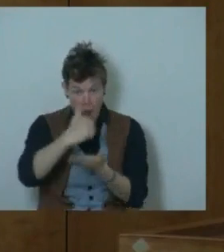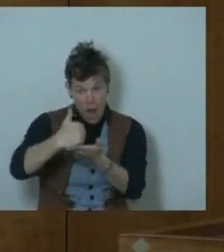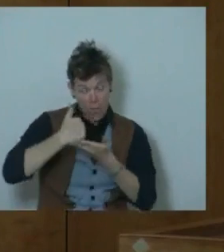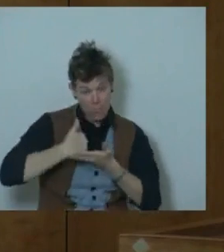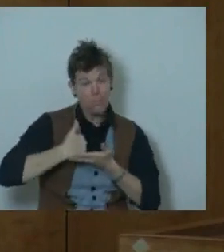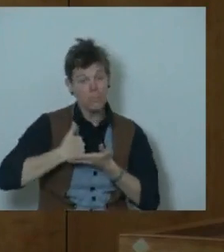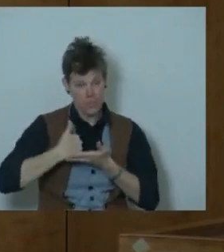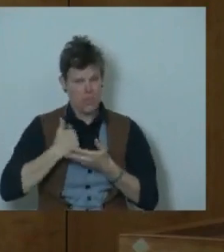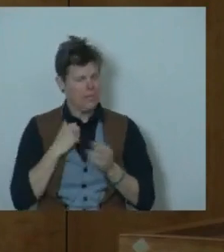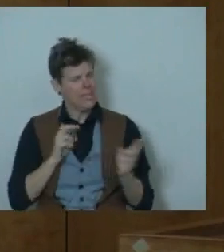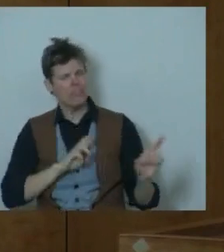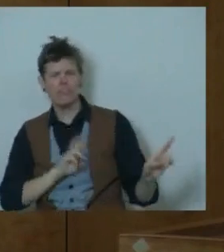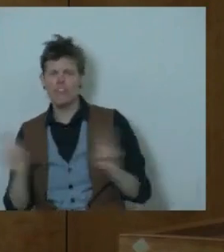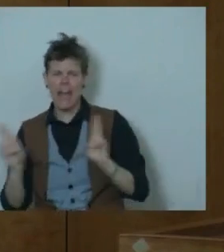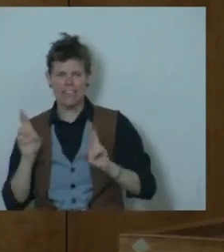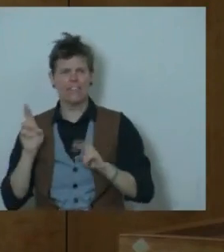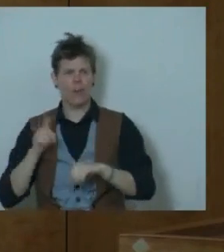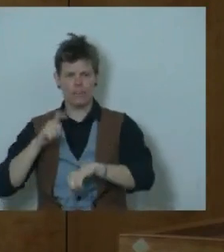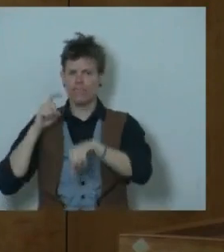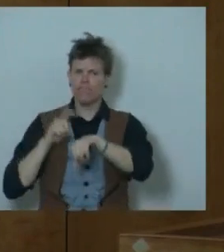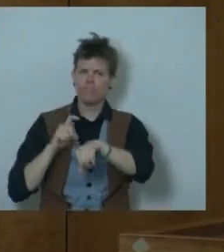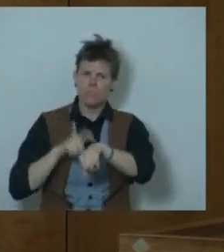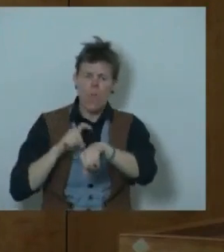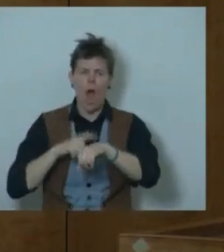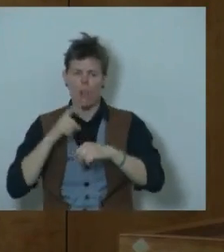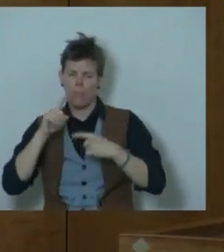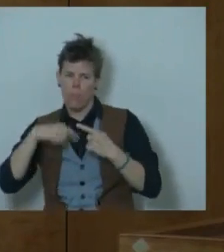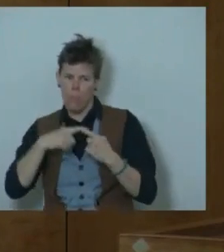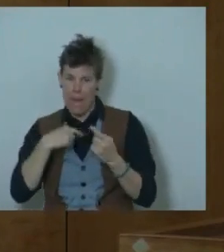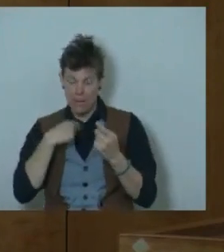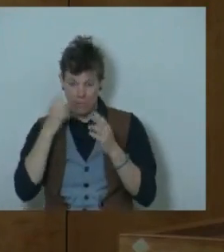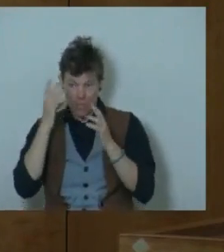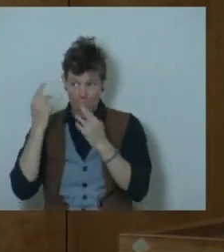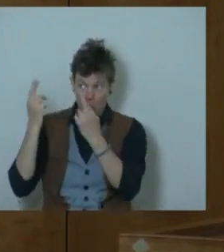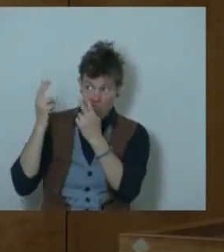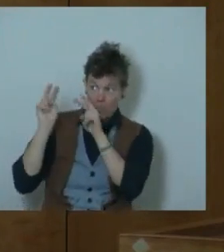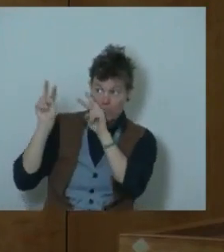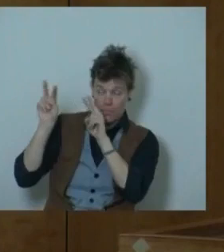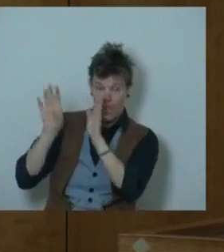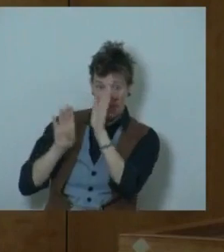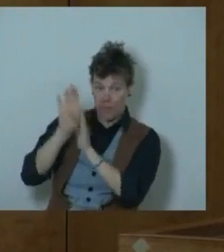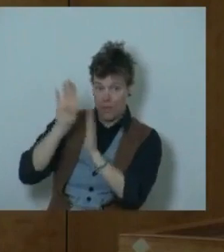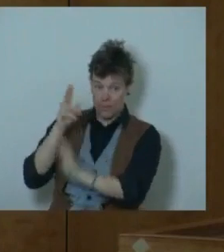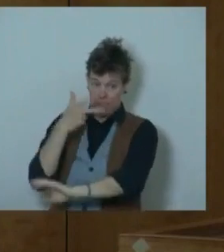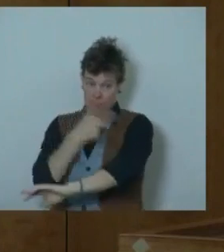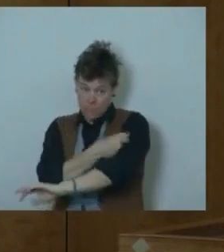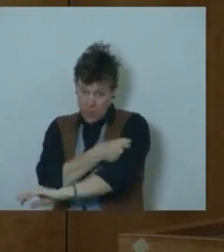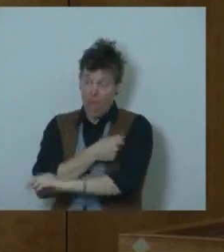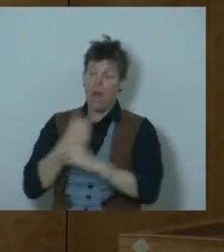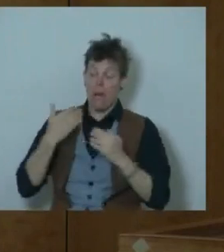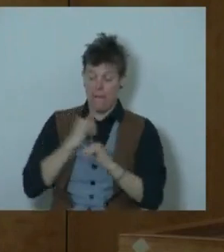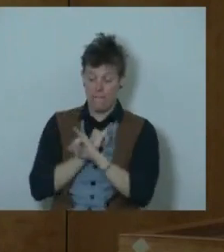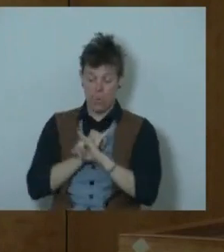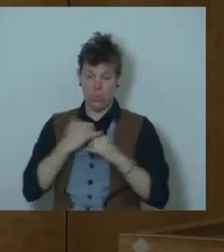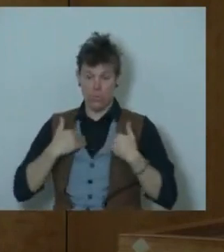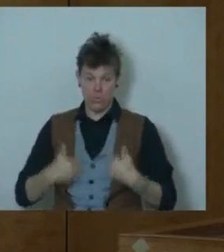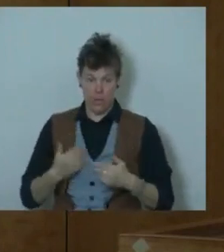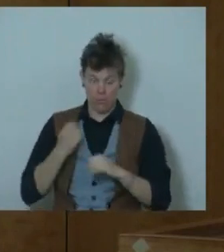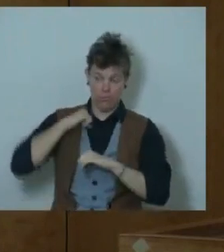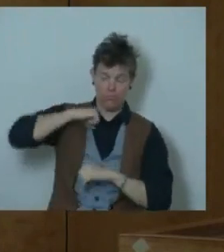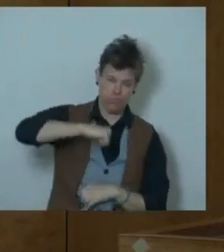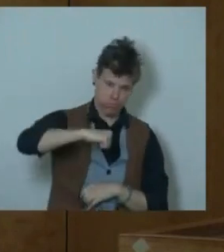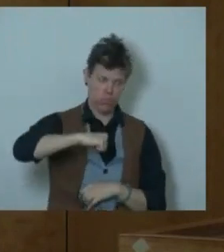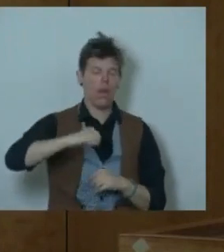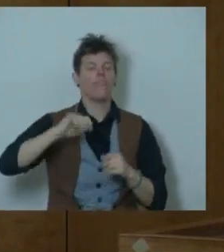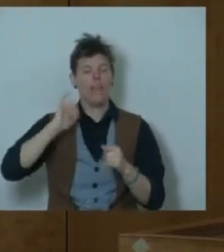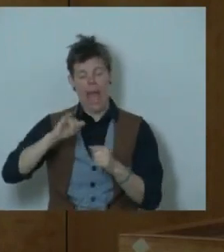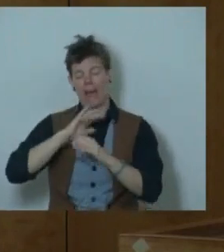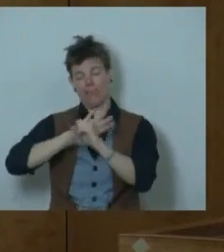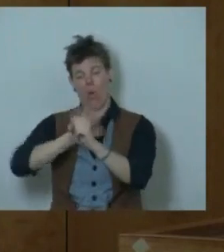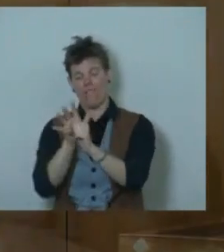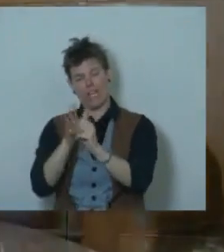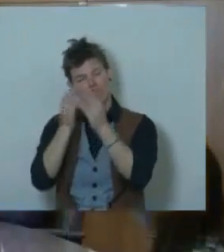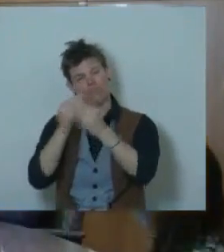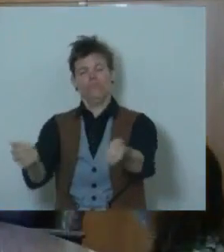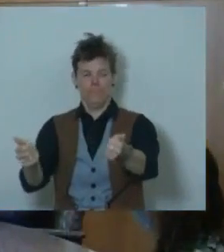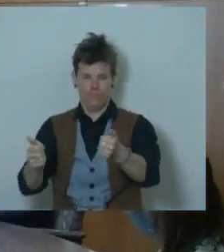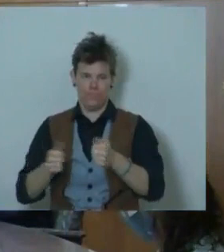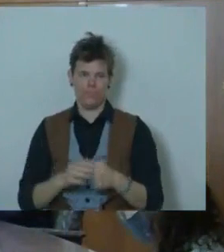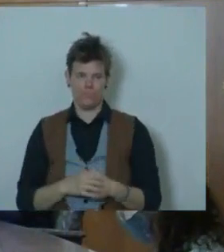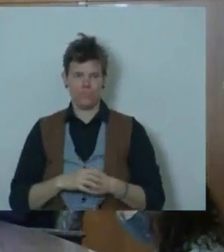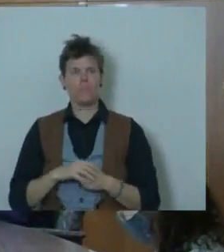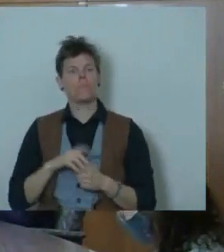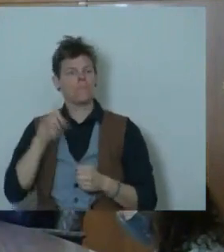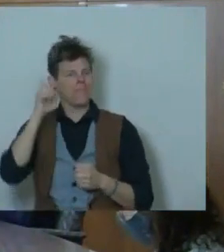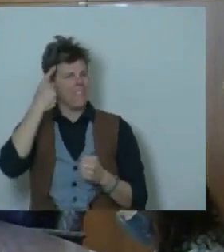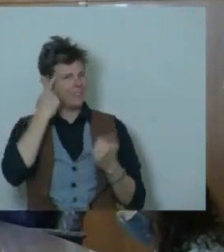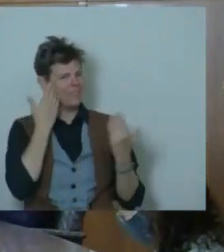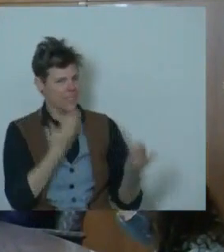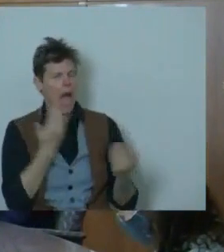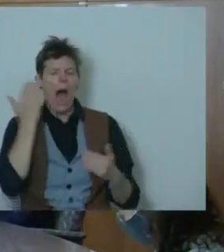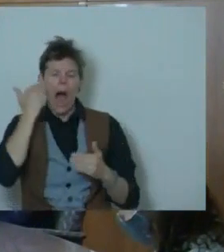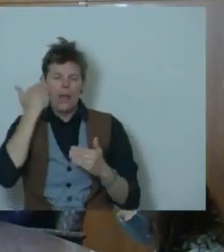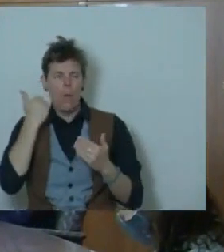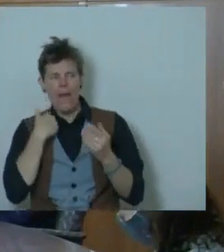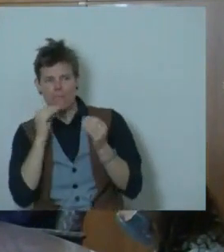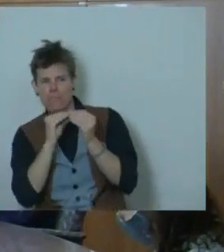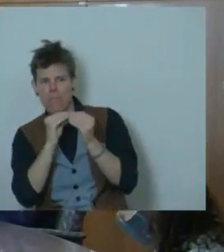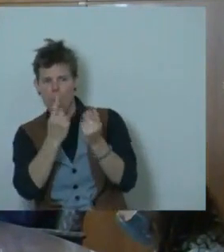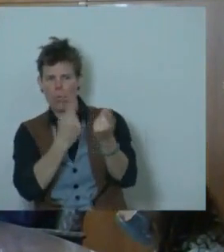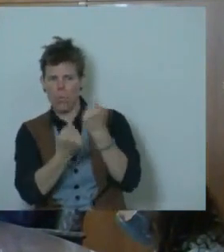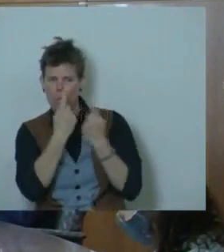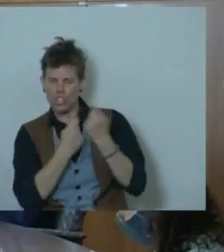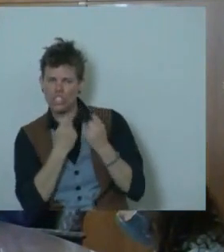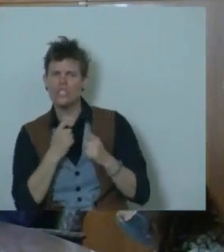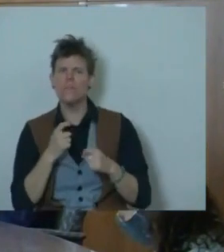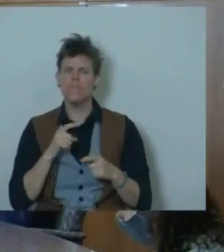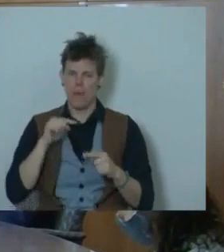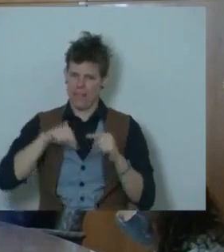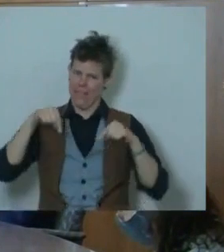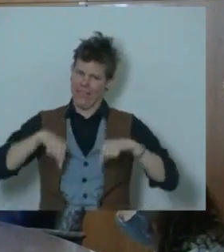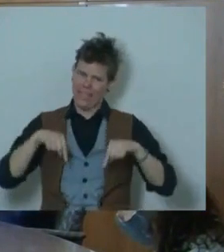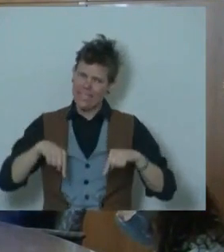WE ARE TRYING TO PUT THE STRATEGY FORWARD THAT ALWAYS YOU -- TO GET TO THE TIME TO GET THE VACCINE TO BE IMMUNE INSTEAD OF HAVING TO BE INFECTED TO BE IMMUNE OR RISK DEATH.